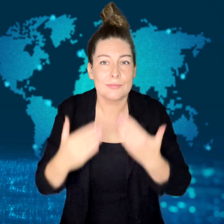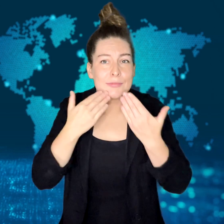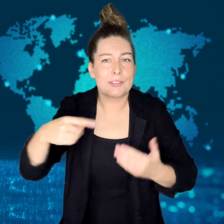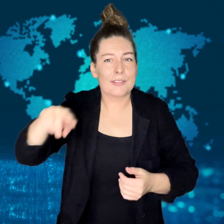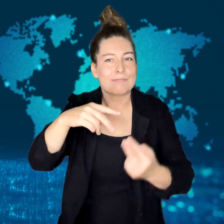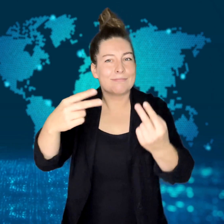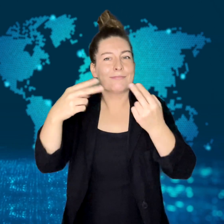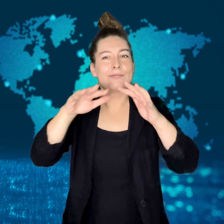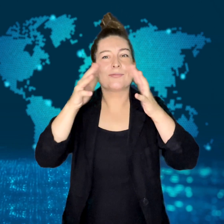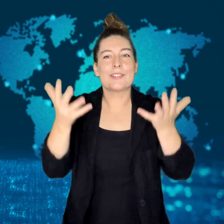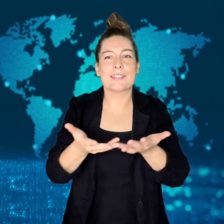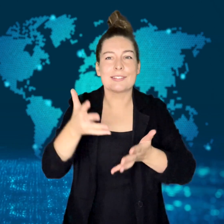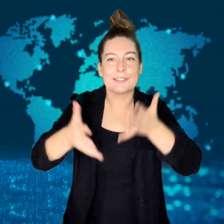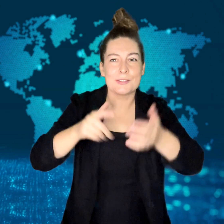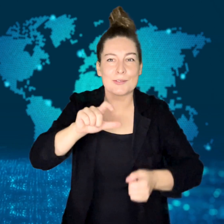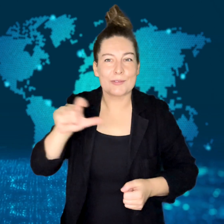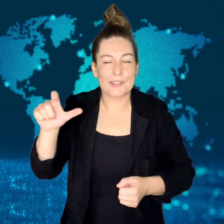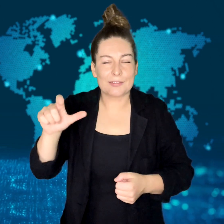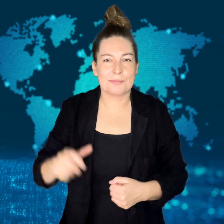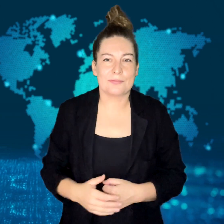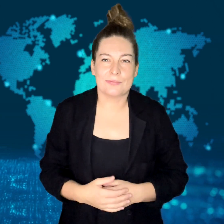Thank you for watching WorldSign Week.